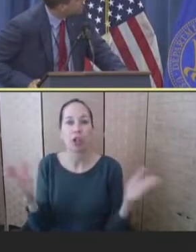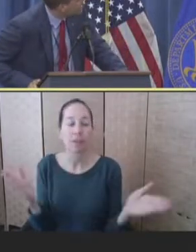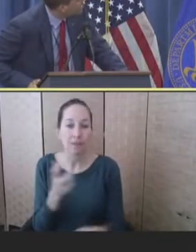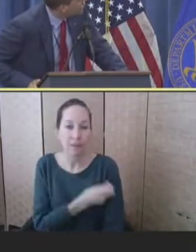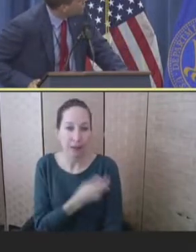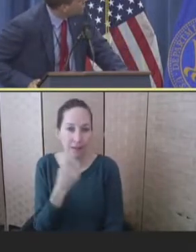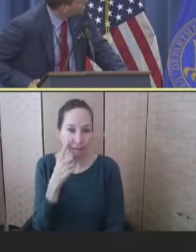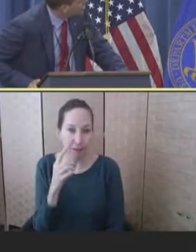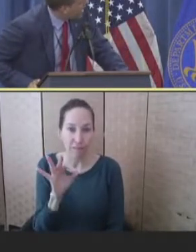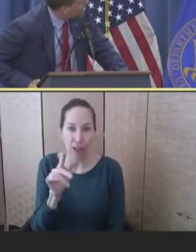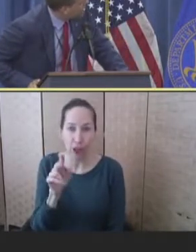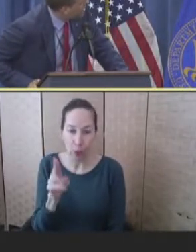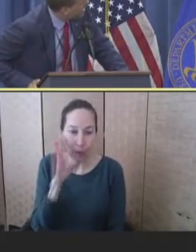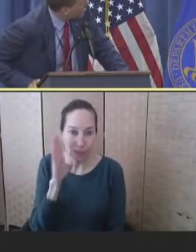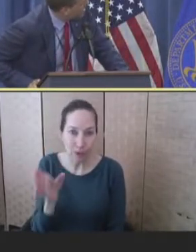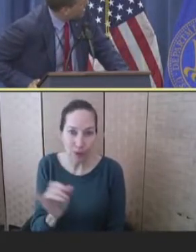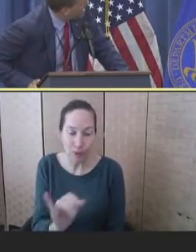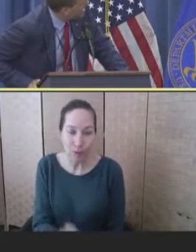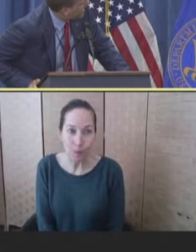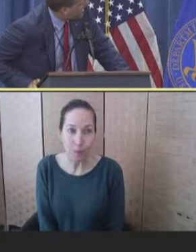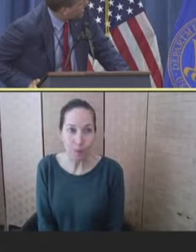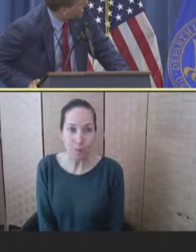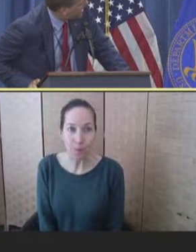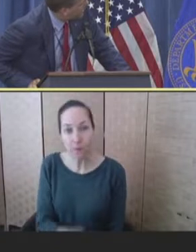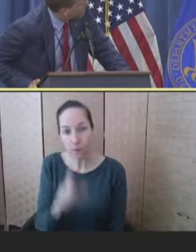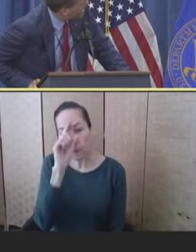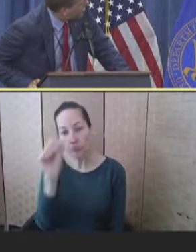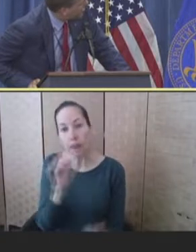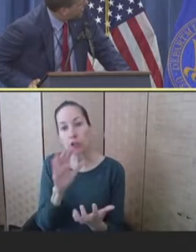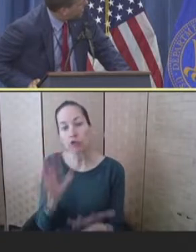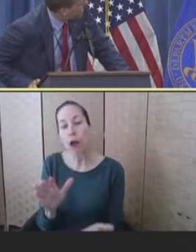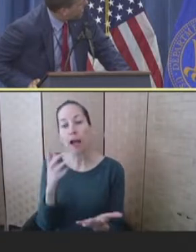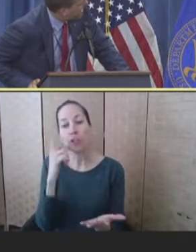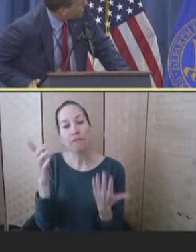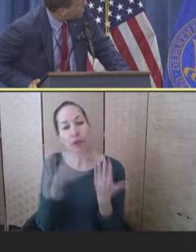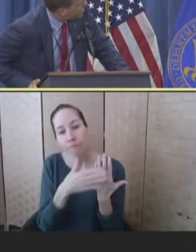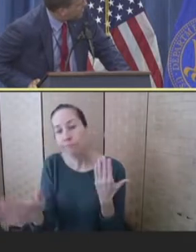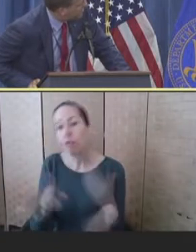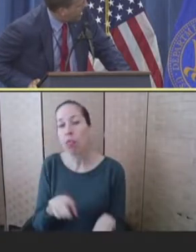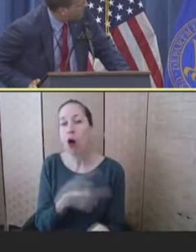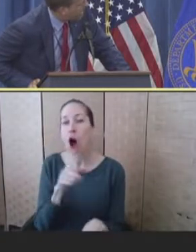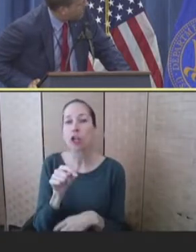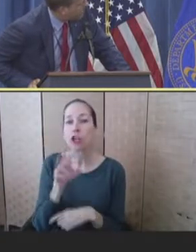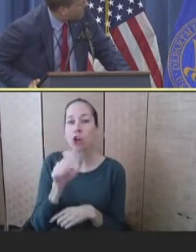So, the strategy long term here is, as I was mentioning, thinking about doses routes, combinations